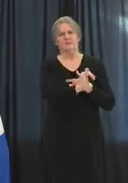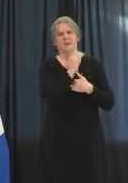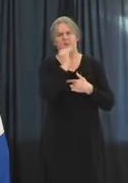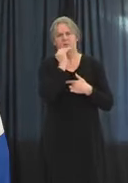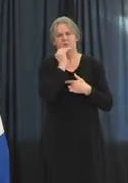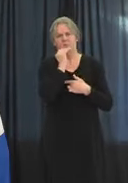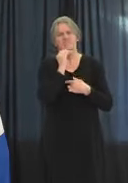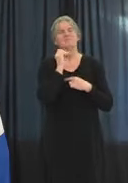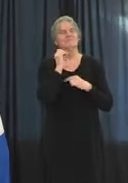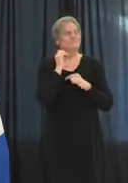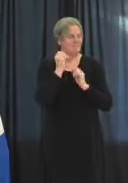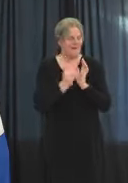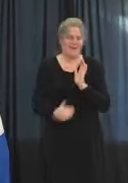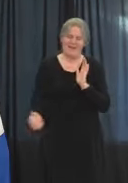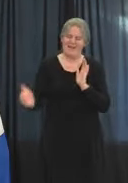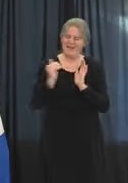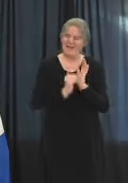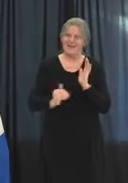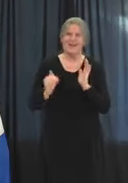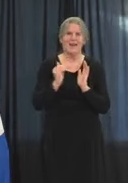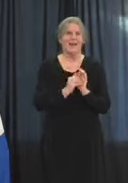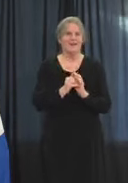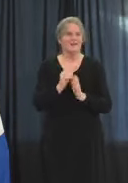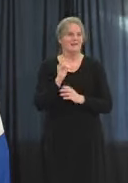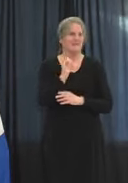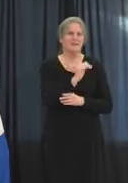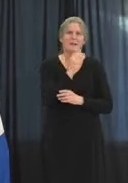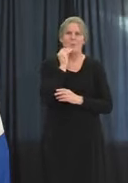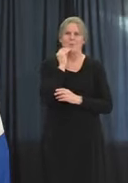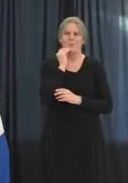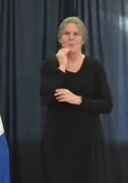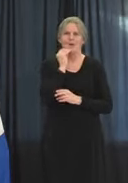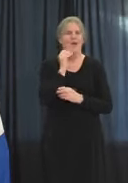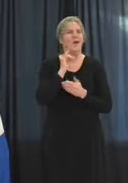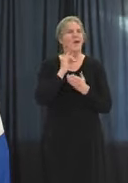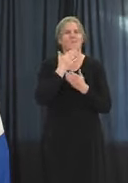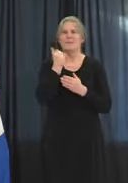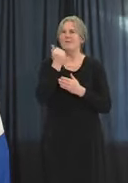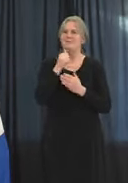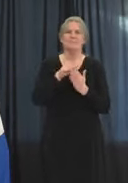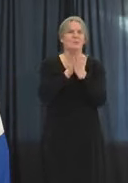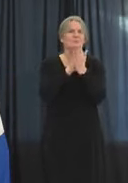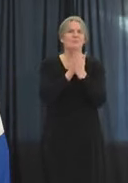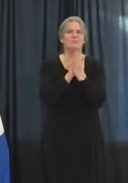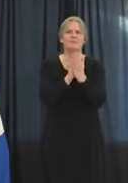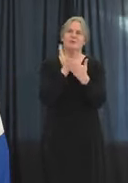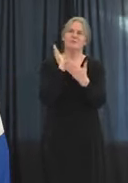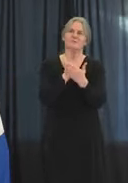I cannot repeat this enough. This is our best and only current way of stopping the spread of this virus.